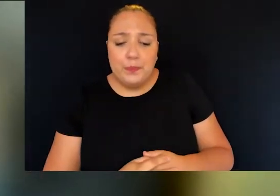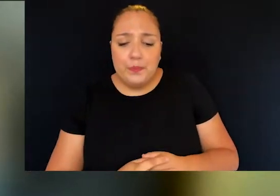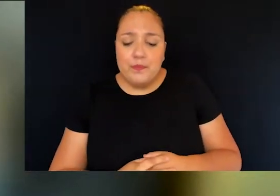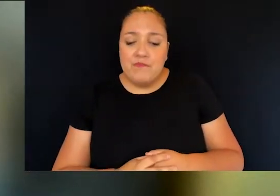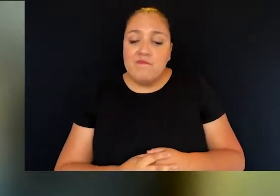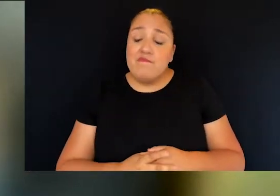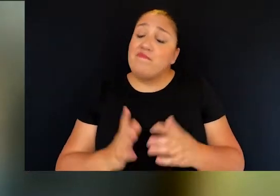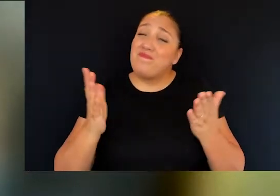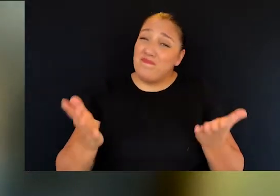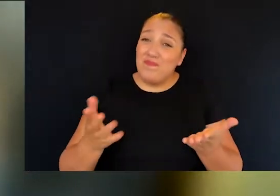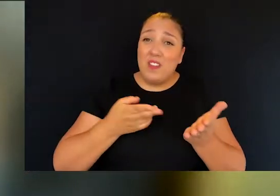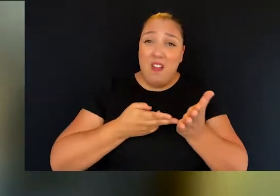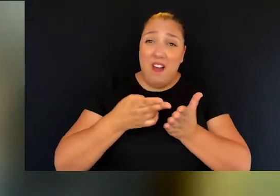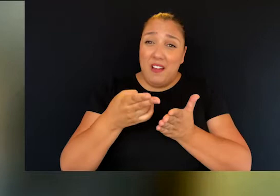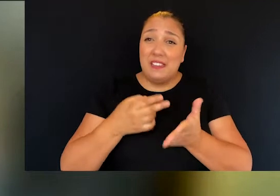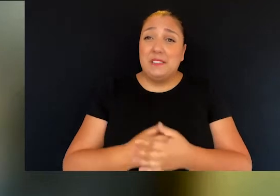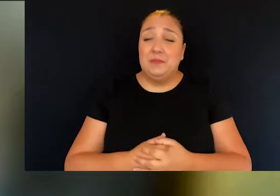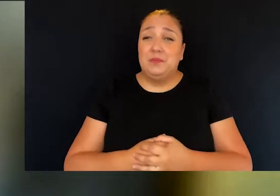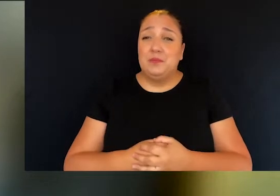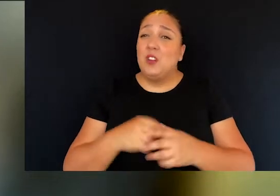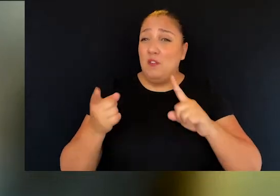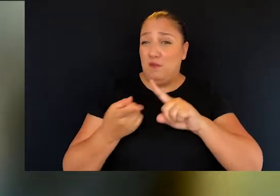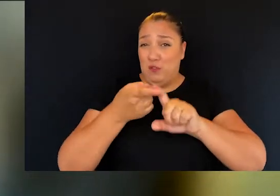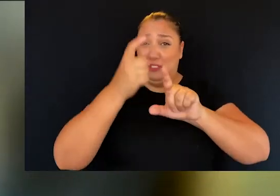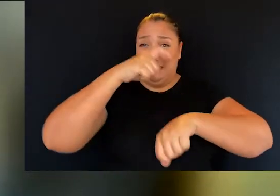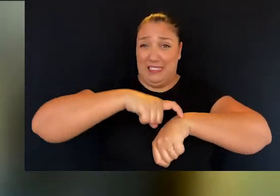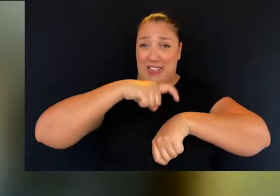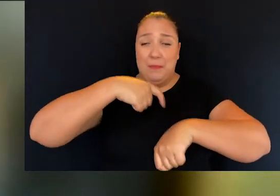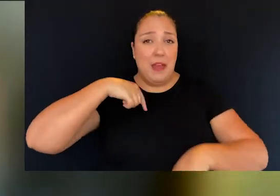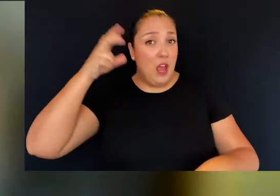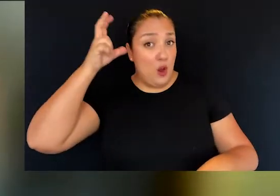I, the first I heard about this particular issue with the,